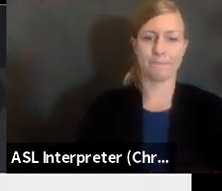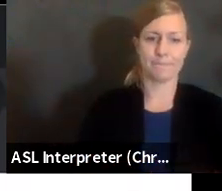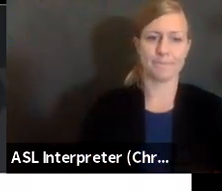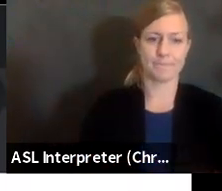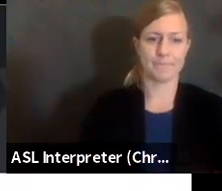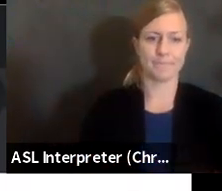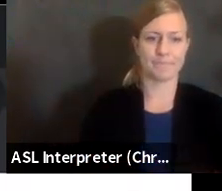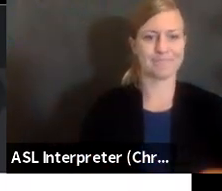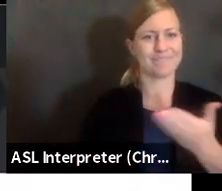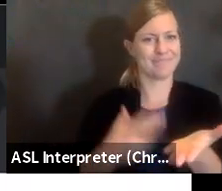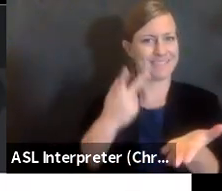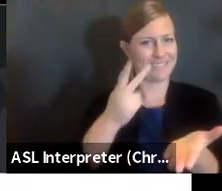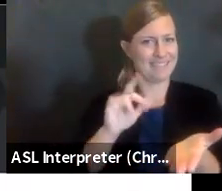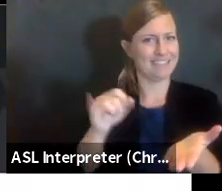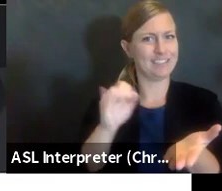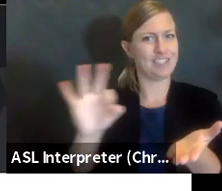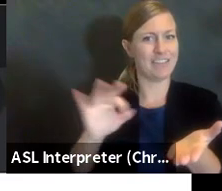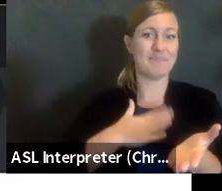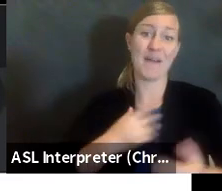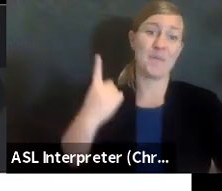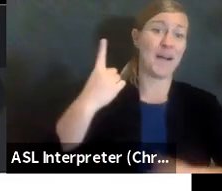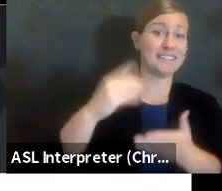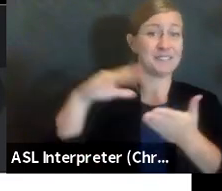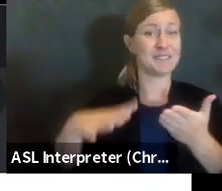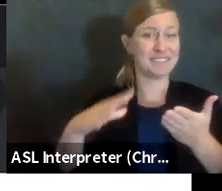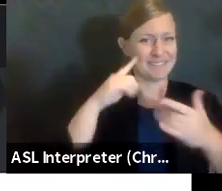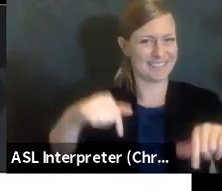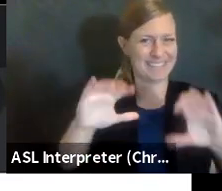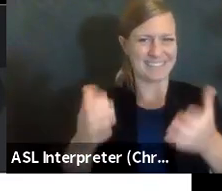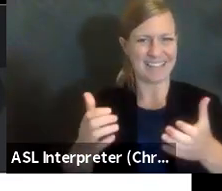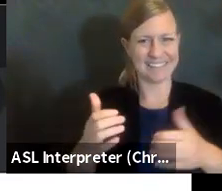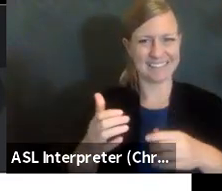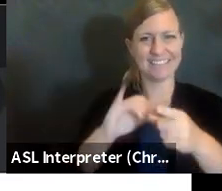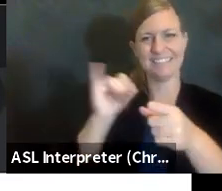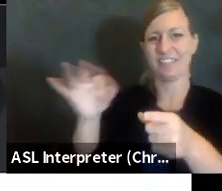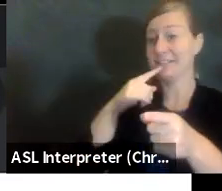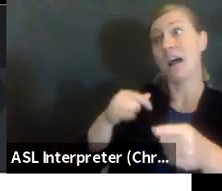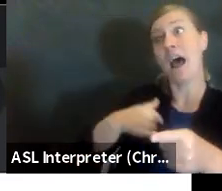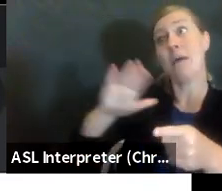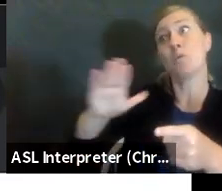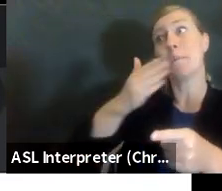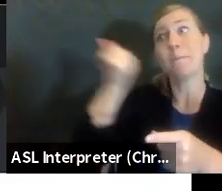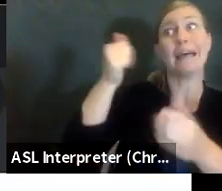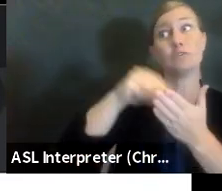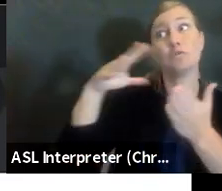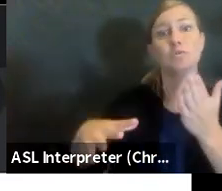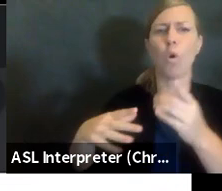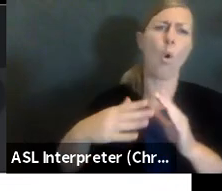ESD 112 - Katherine Livick: here's Jeff, my one student in this class. ESD 101 - Jeff Crawford: Your best student. ESD 112 - Katherine Livick: He is my top student. M number one student.